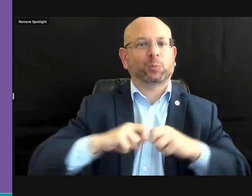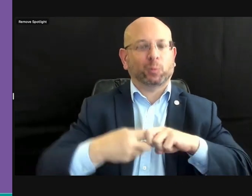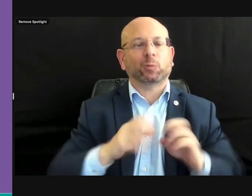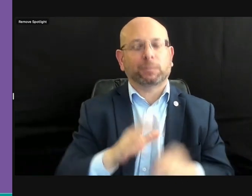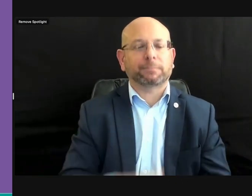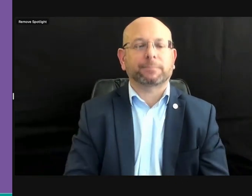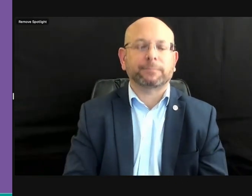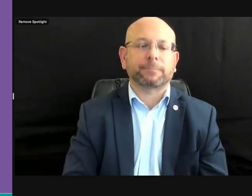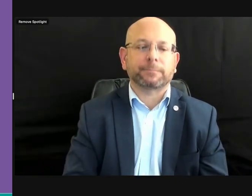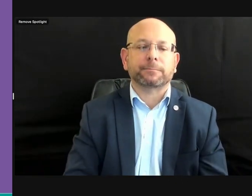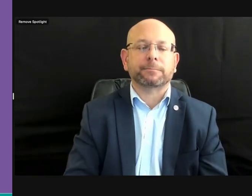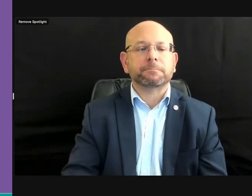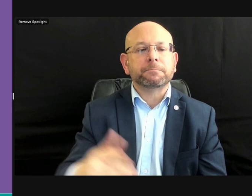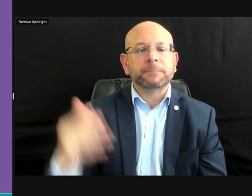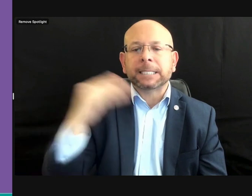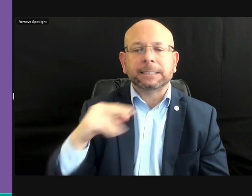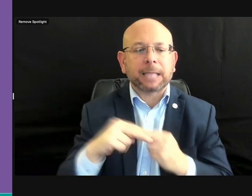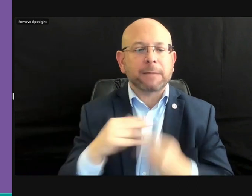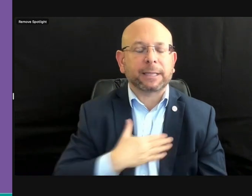So it is a big problem. Next slide.